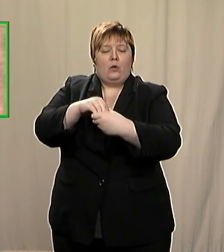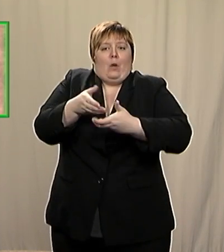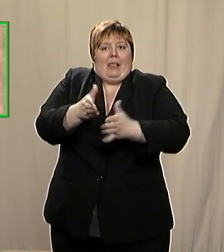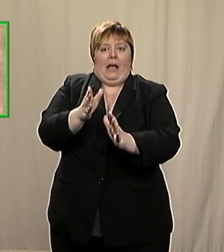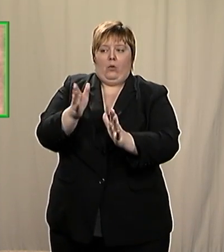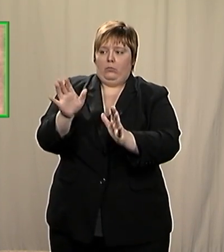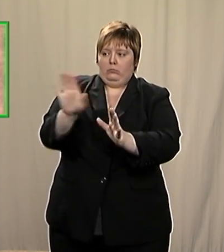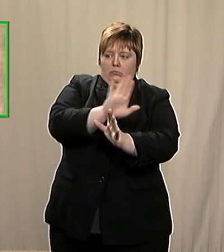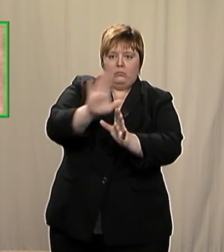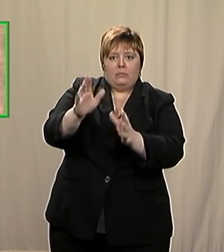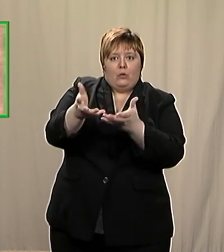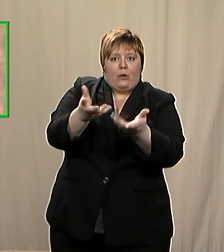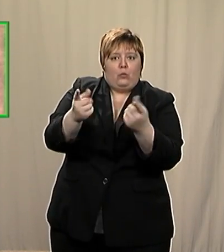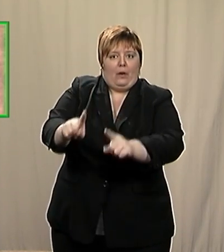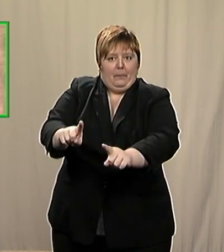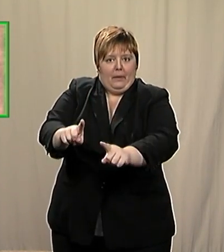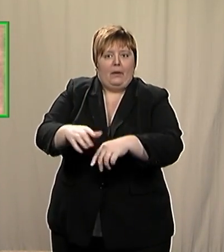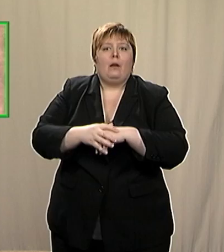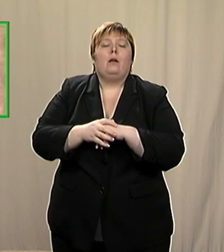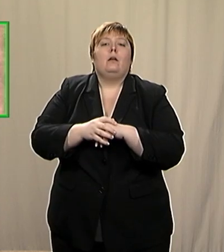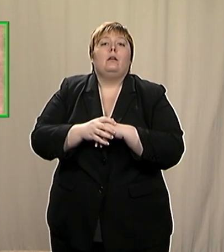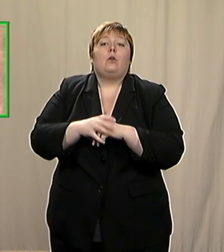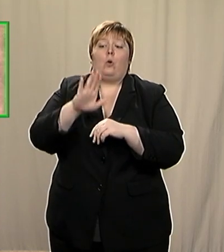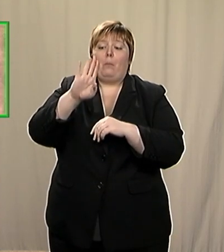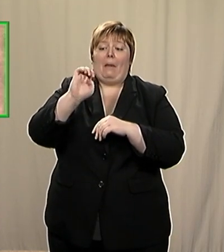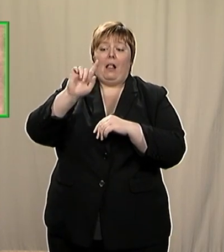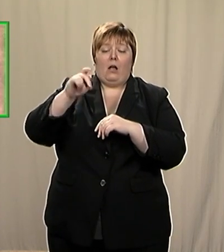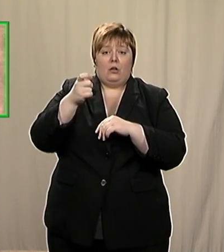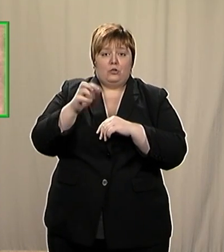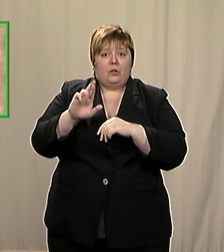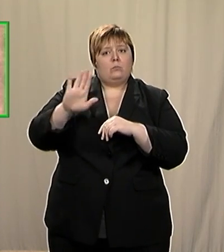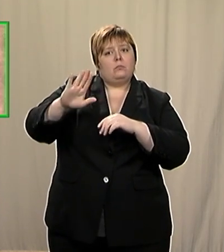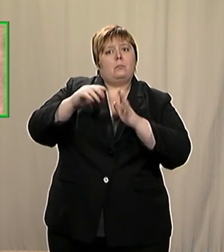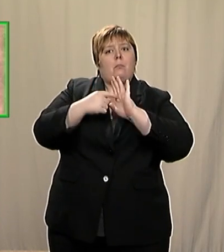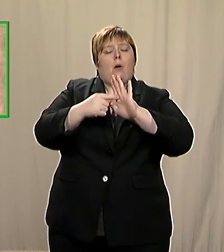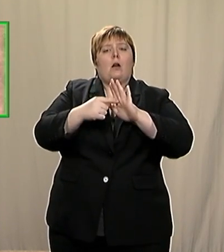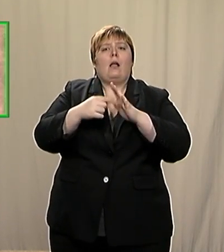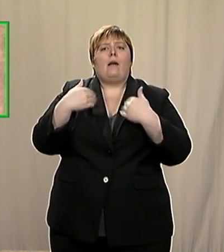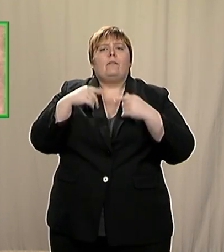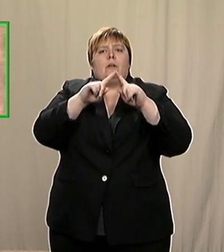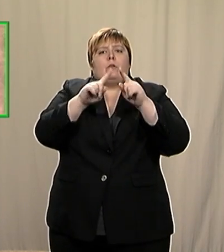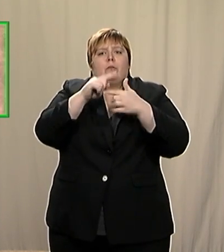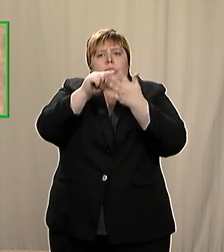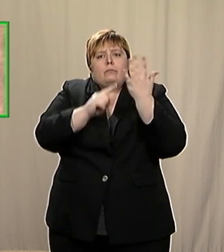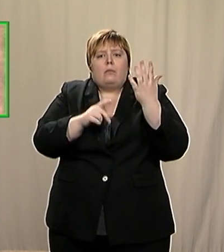allowing the interaction to happen. And according to Belanger's model there are various ways that the participants